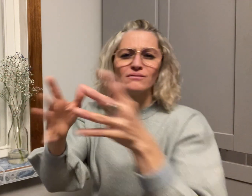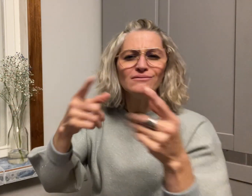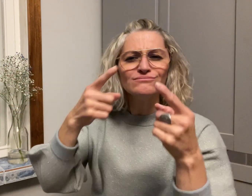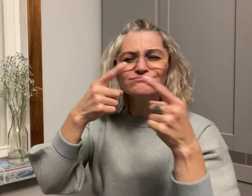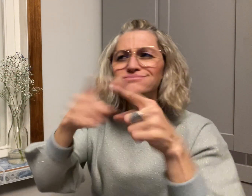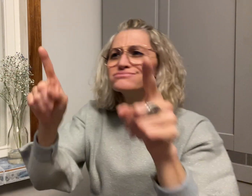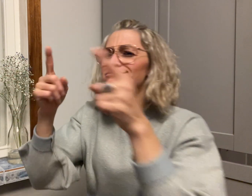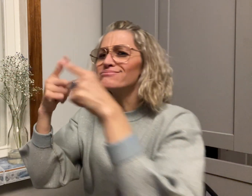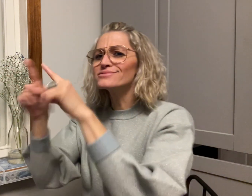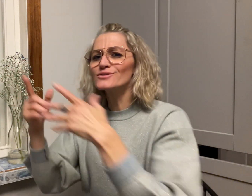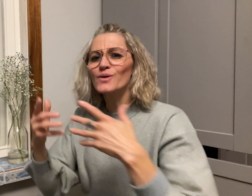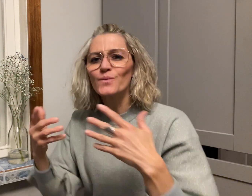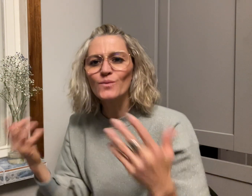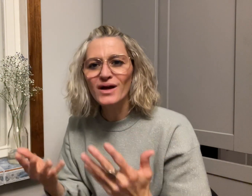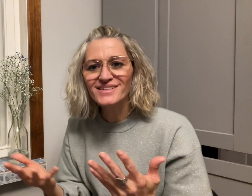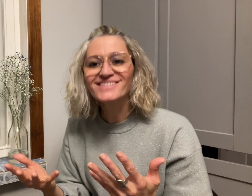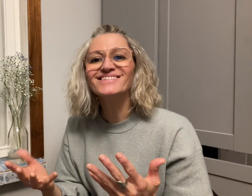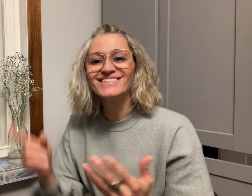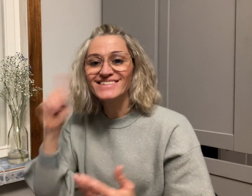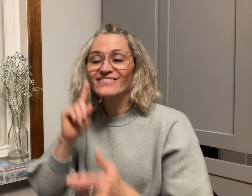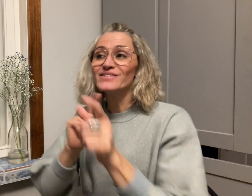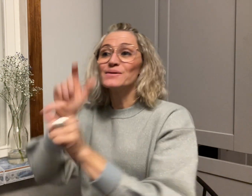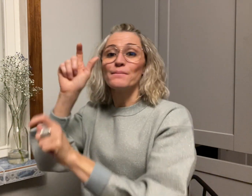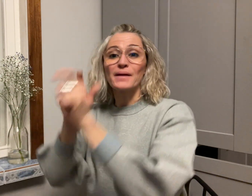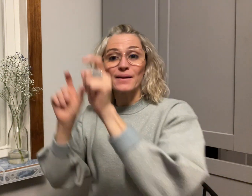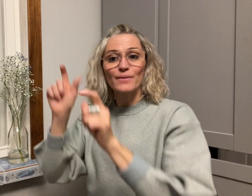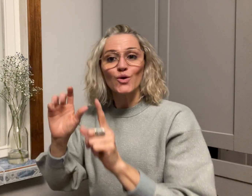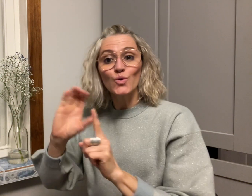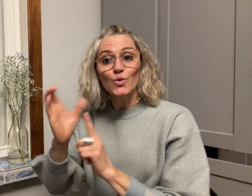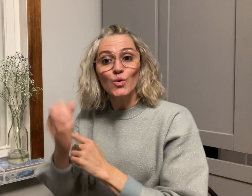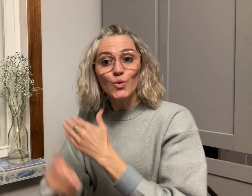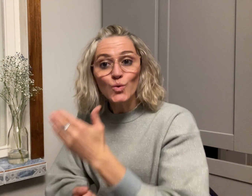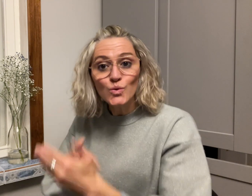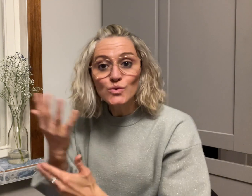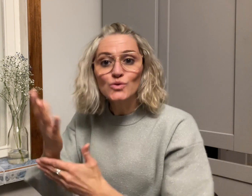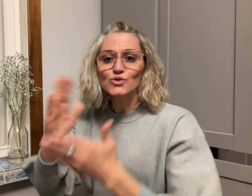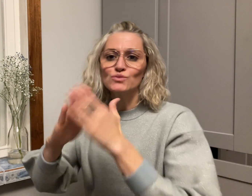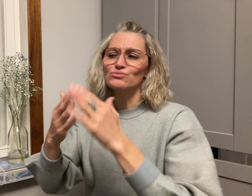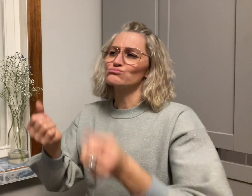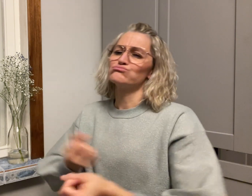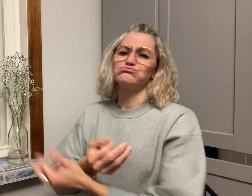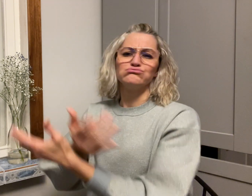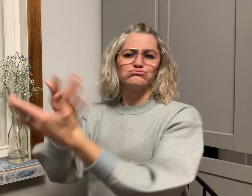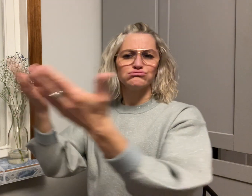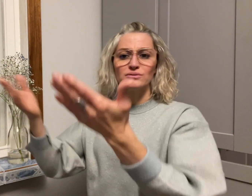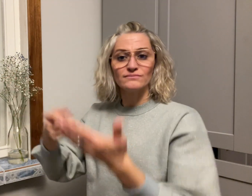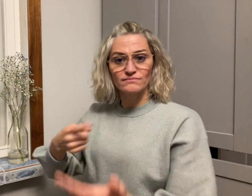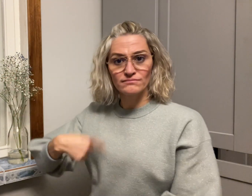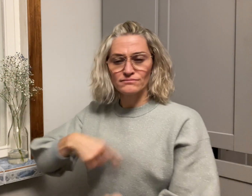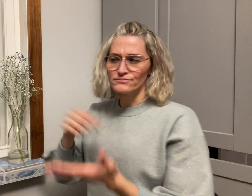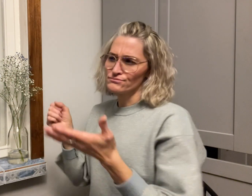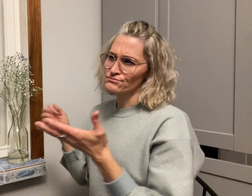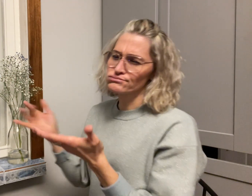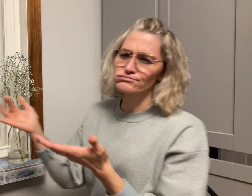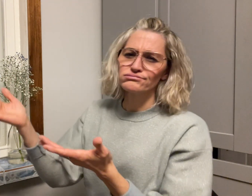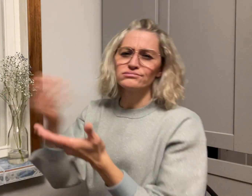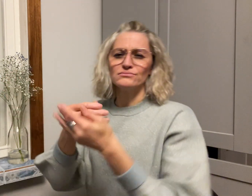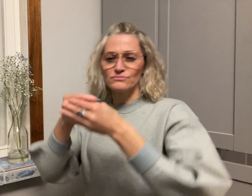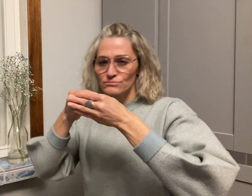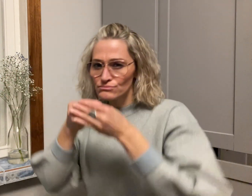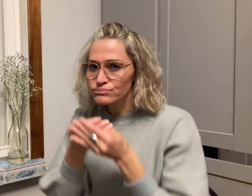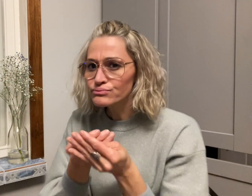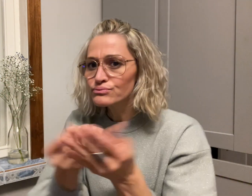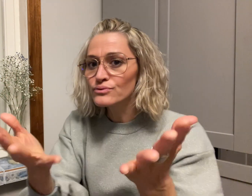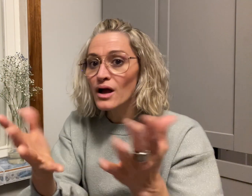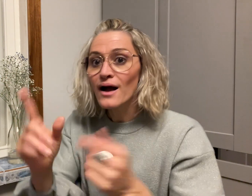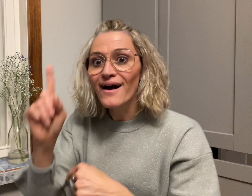about Deaf people, culture, and communities around the world.